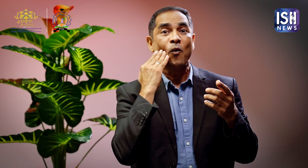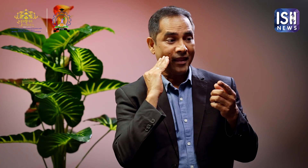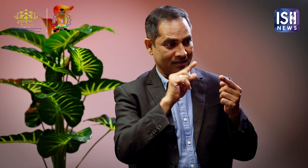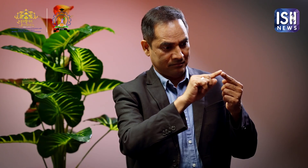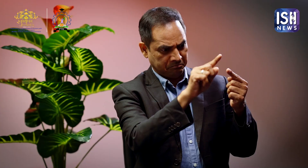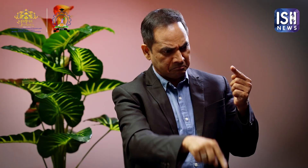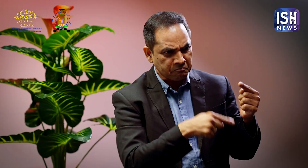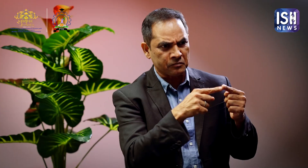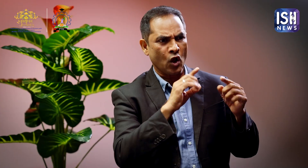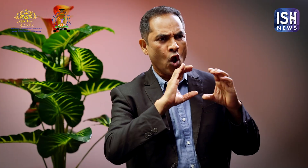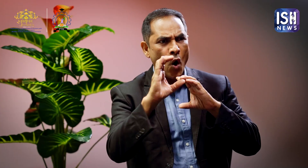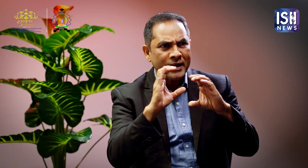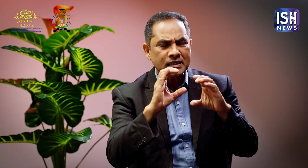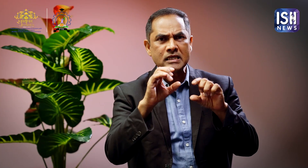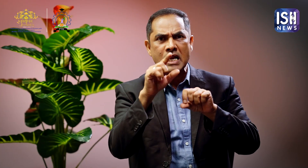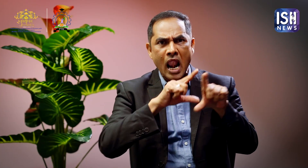When communication flows without gaps —